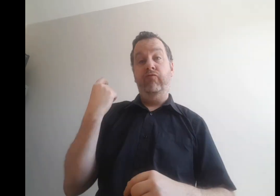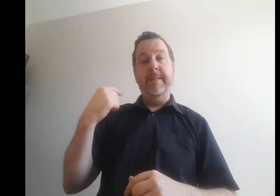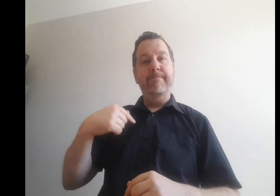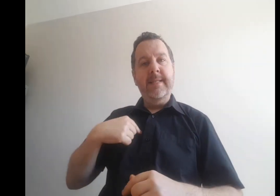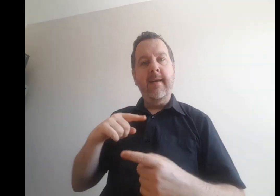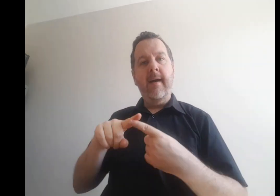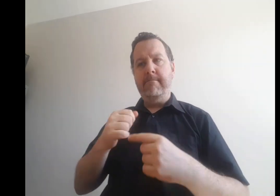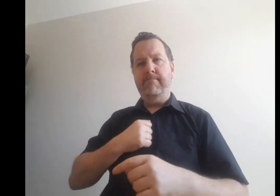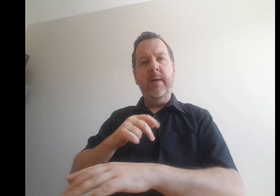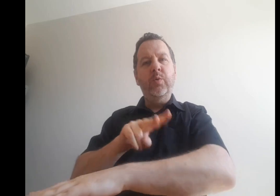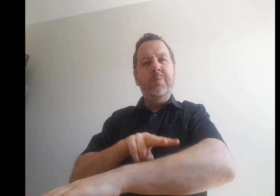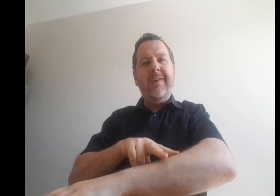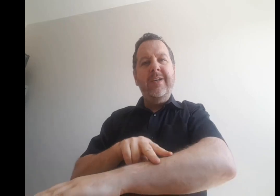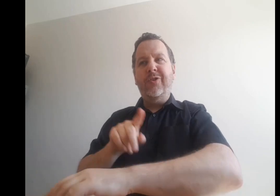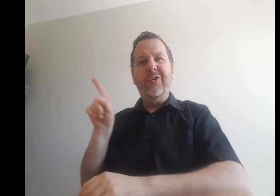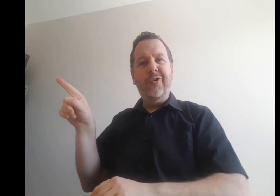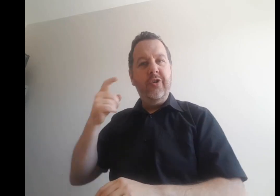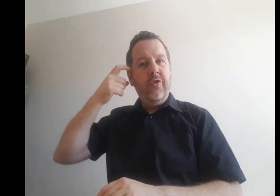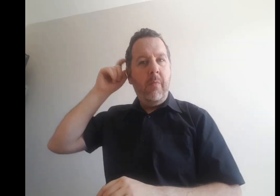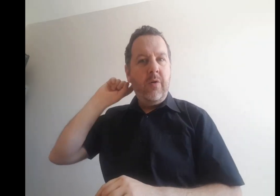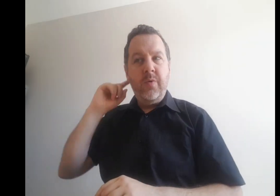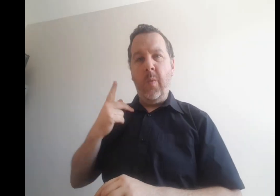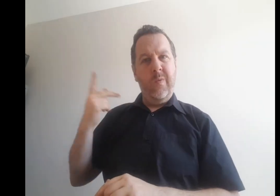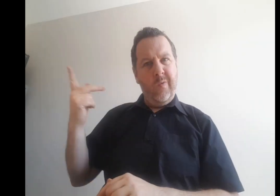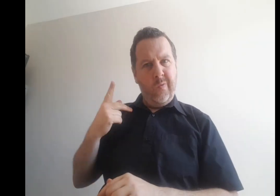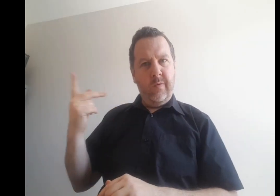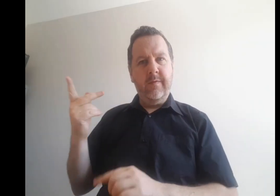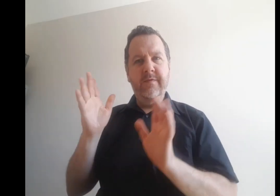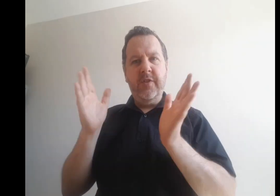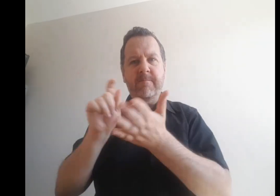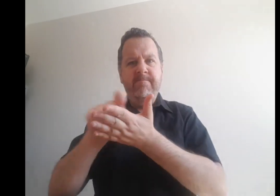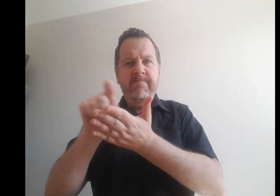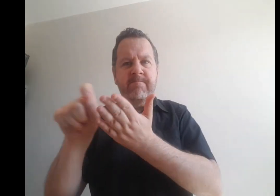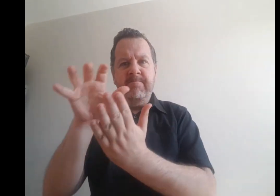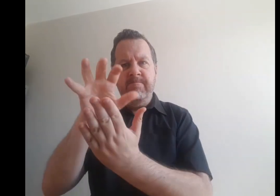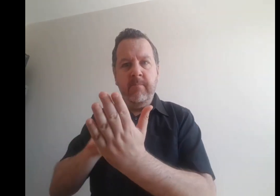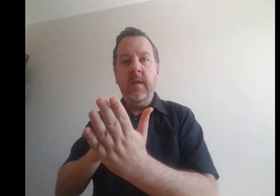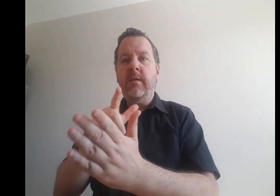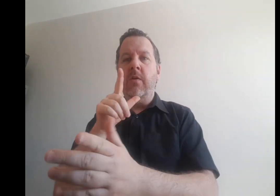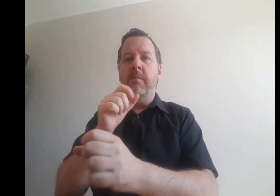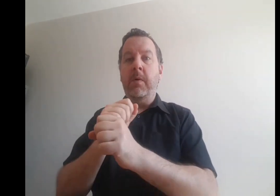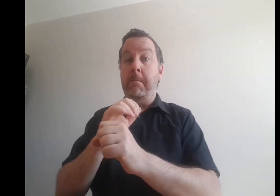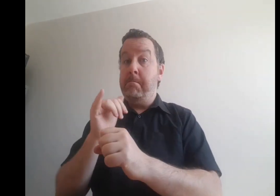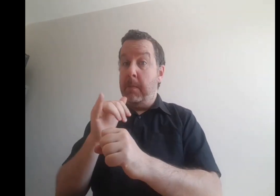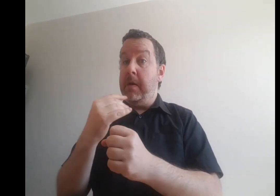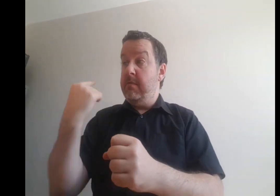Sign languages *were* used, and myself and Dr John Bosco Conama have done some work in this recently,